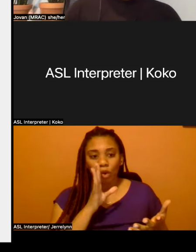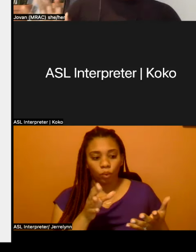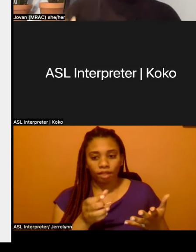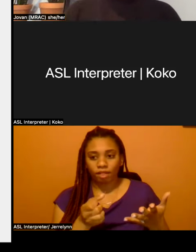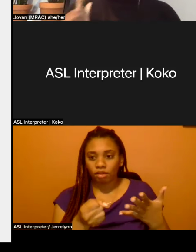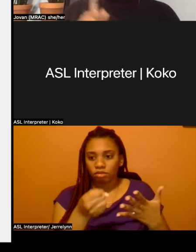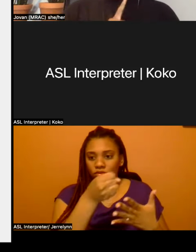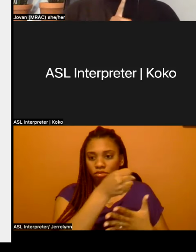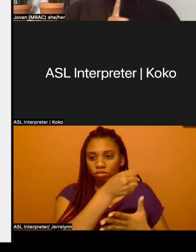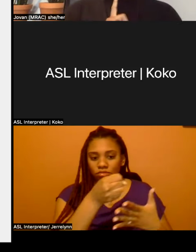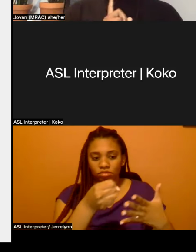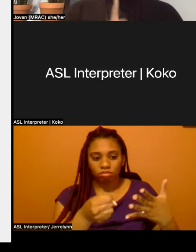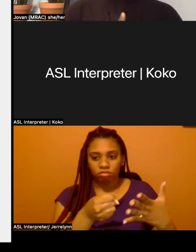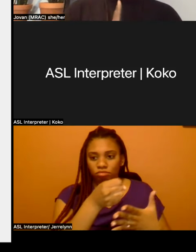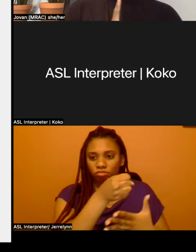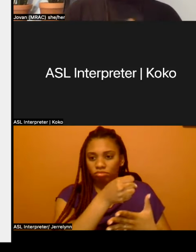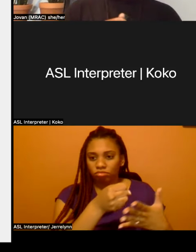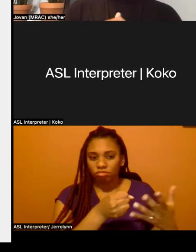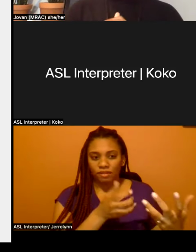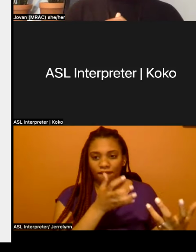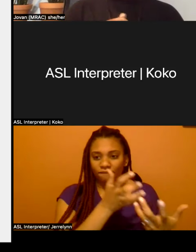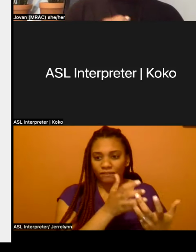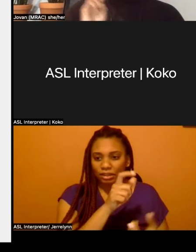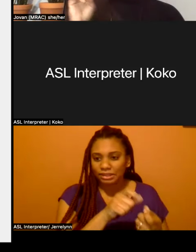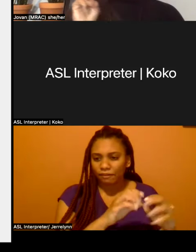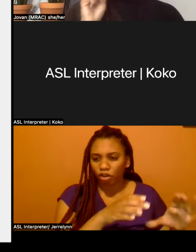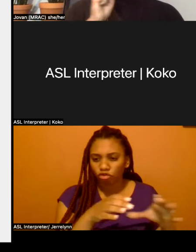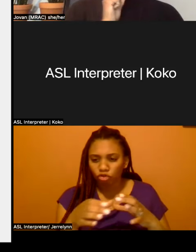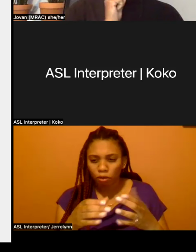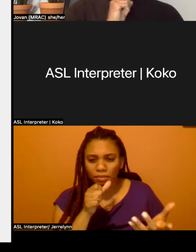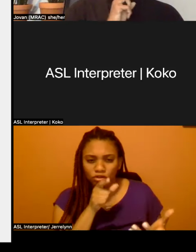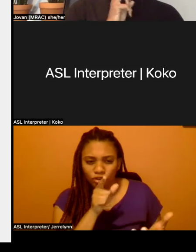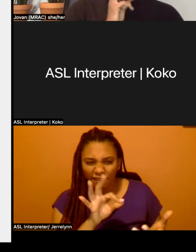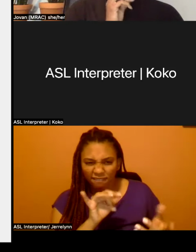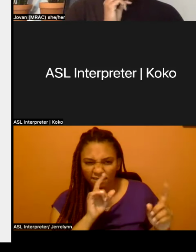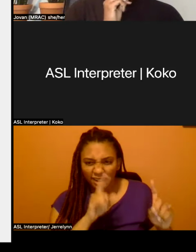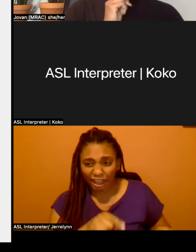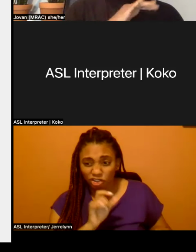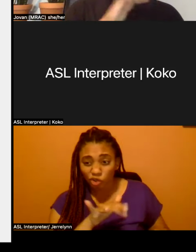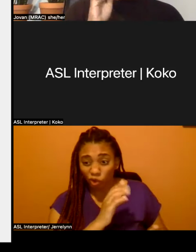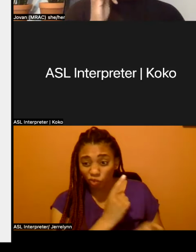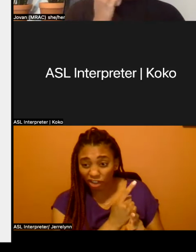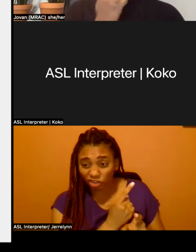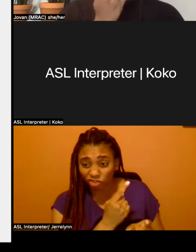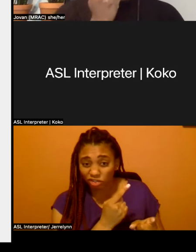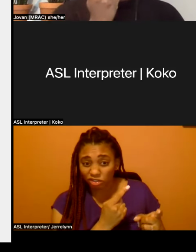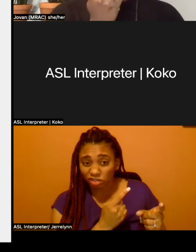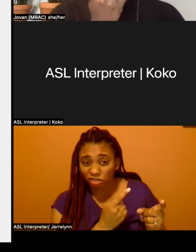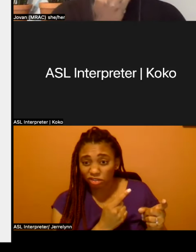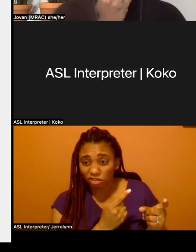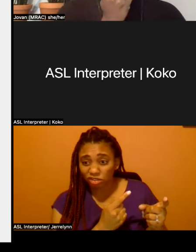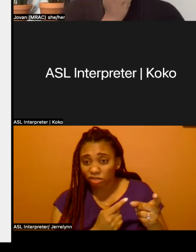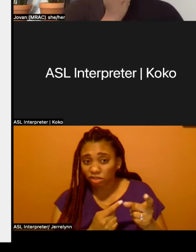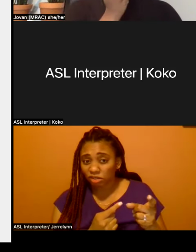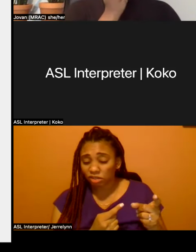I don't know if that answers your question. I might be confused about what you mean about viewed. [Caller] That question's from... - Because there is no panel.